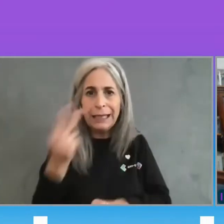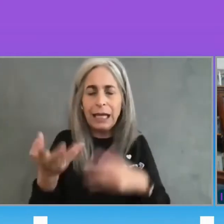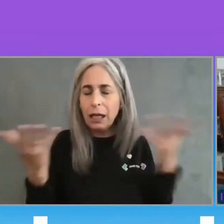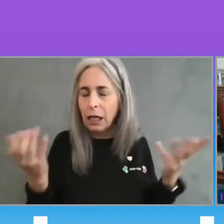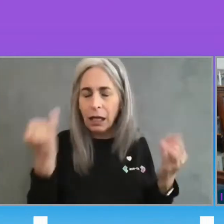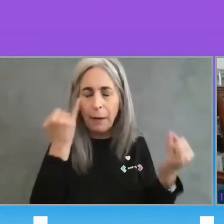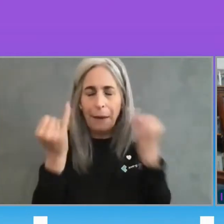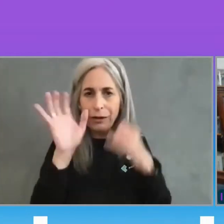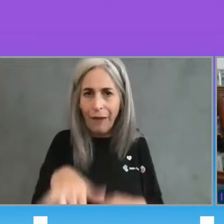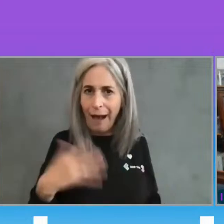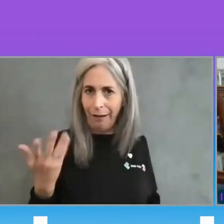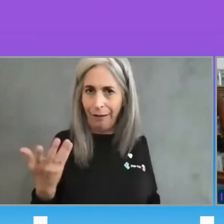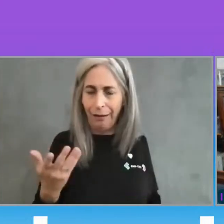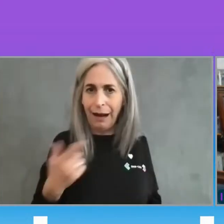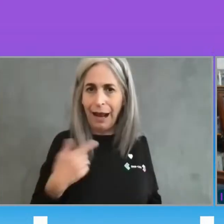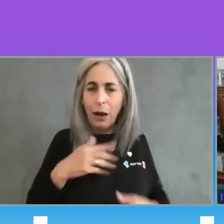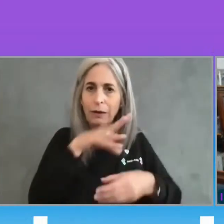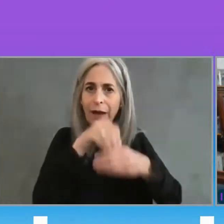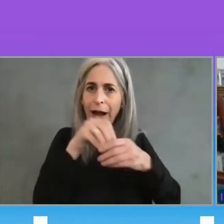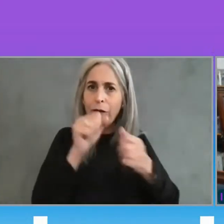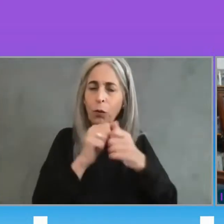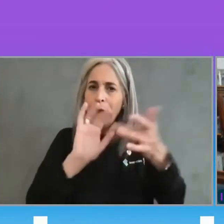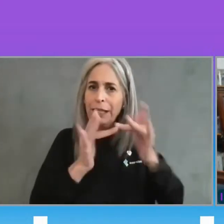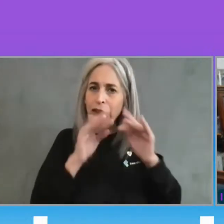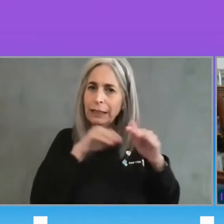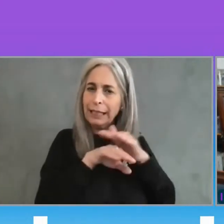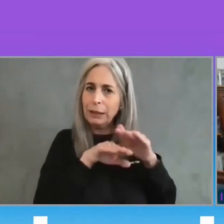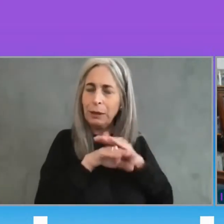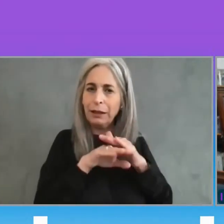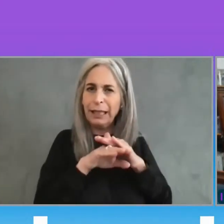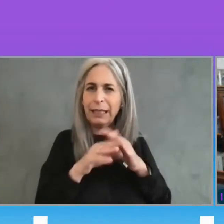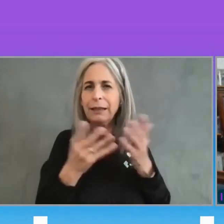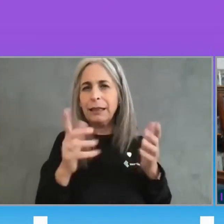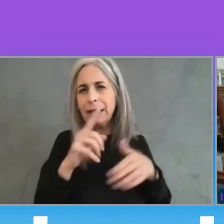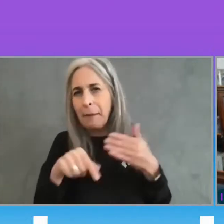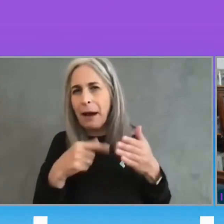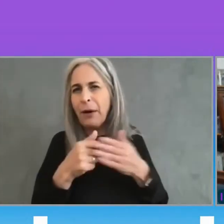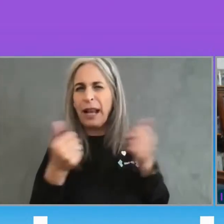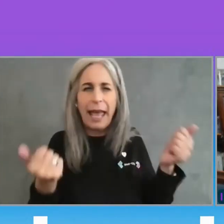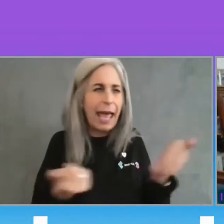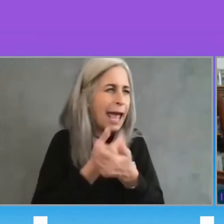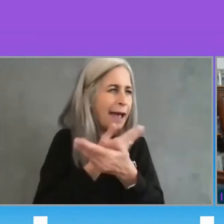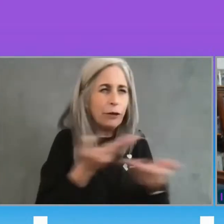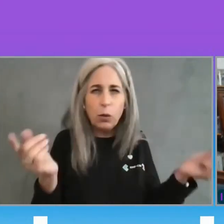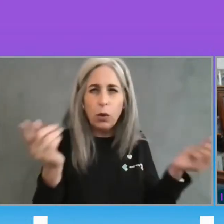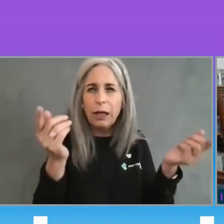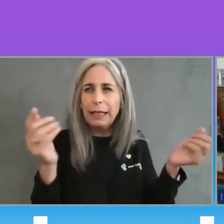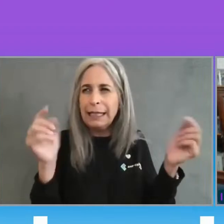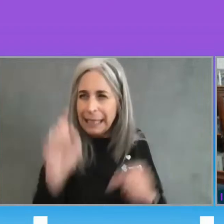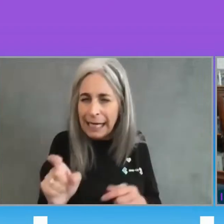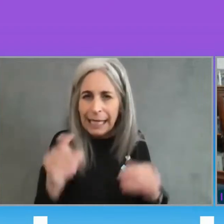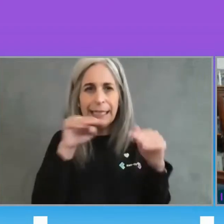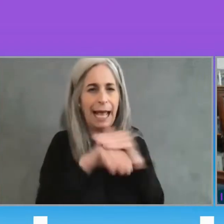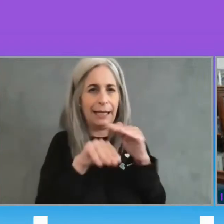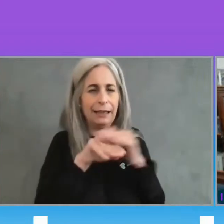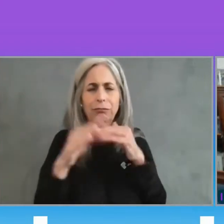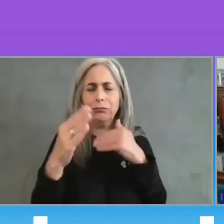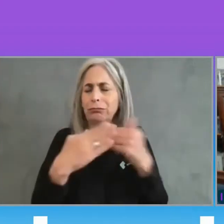really this is how I got involved in digital accessibility is about everyone